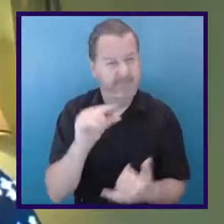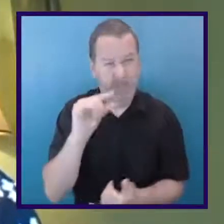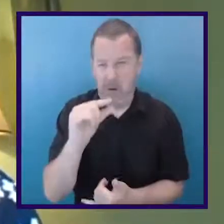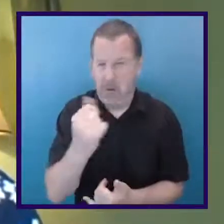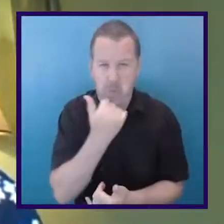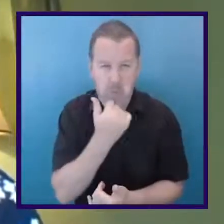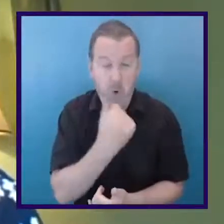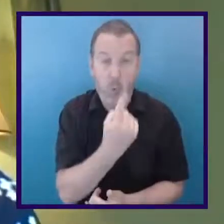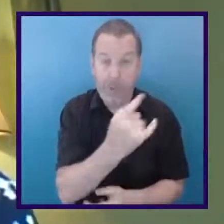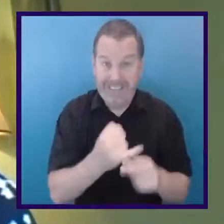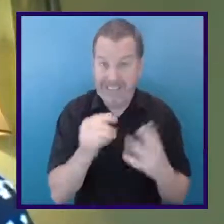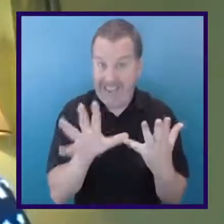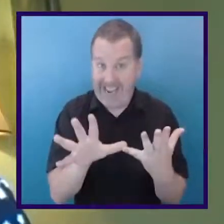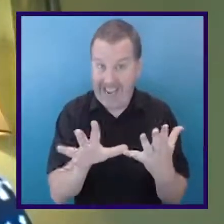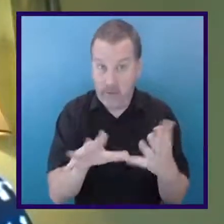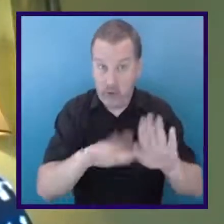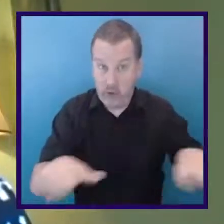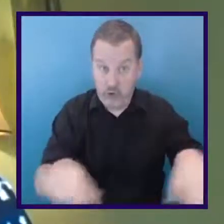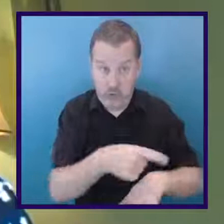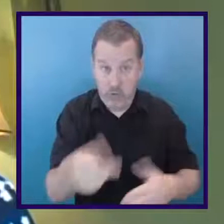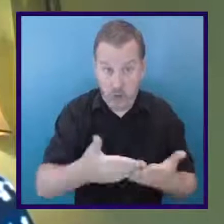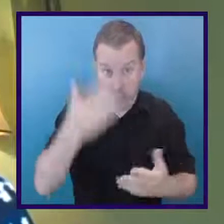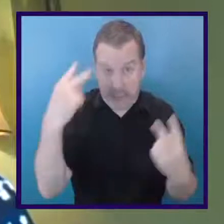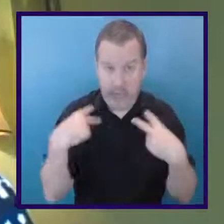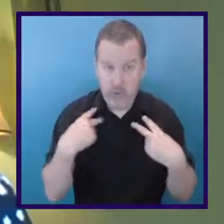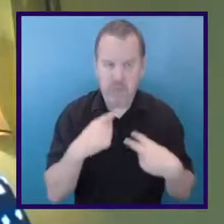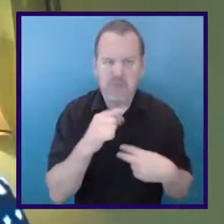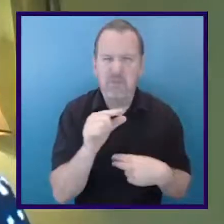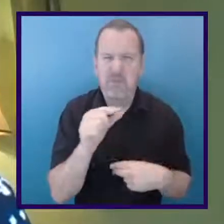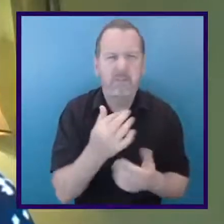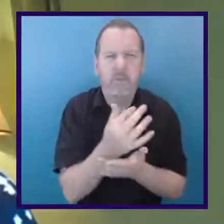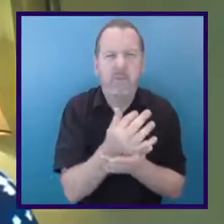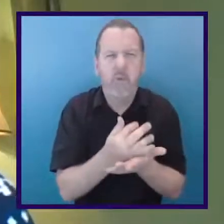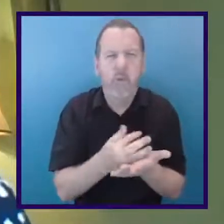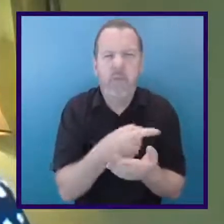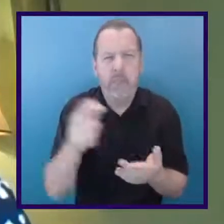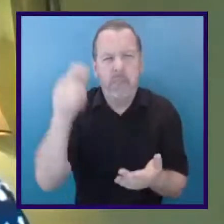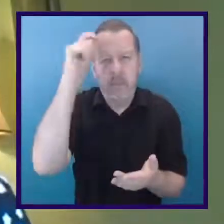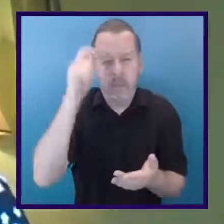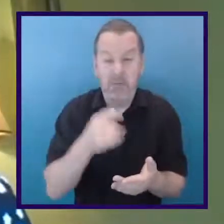learning languages, thought that languages would be relevant for their future career. Would you agree with that?